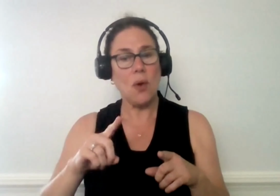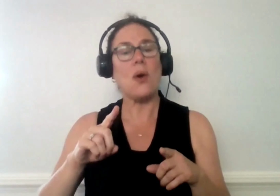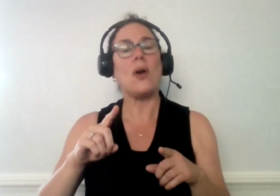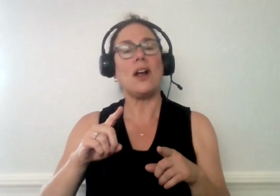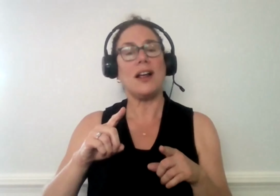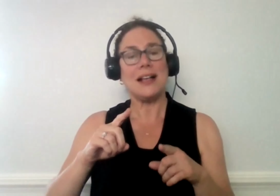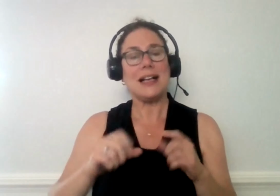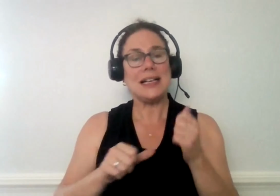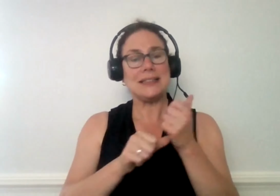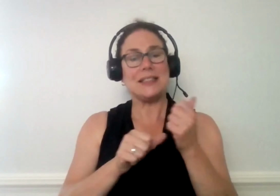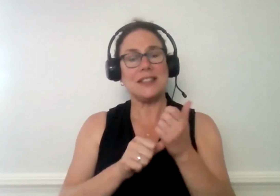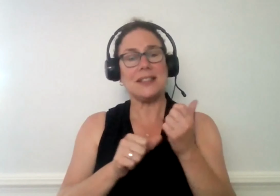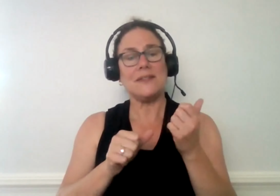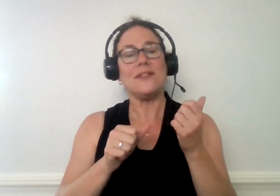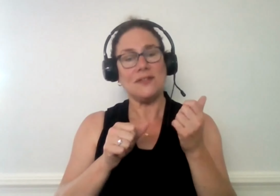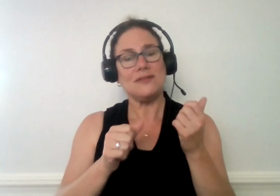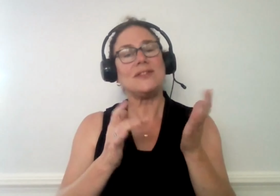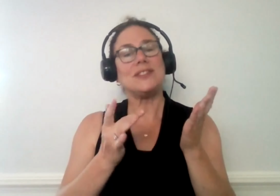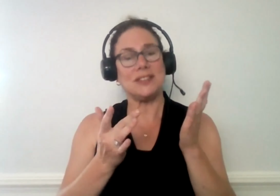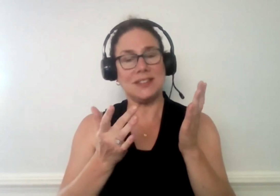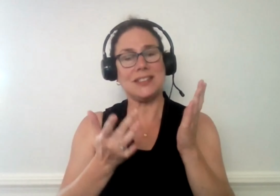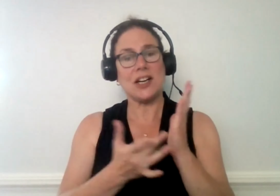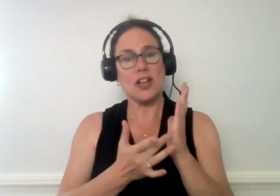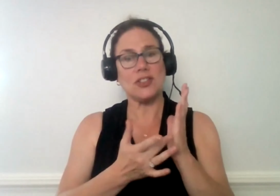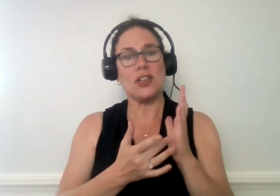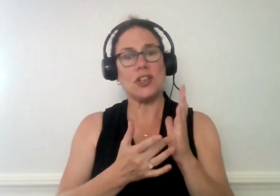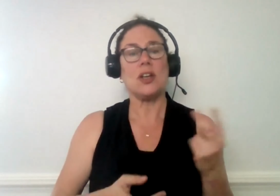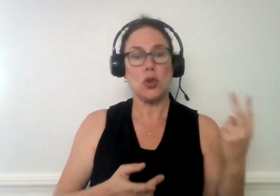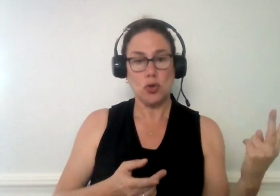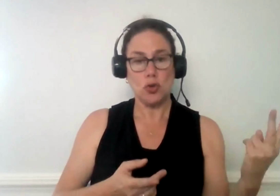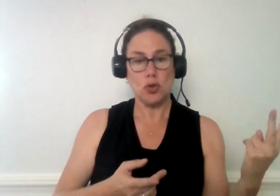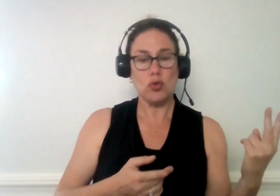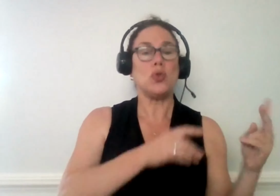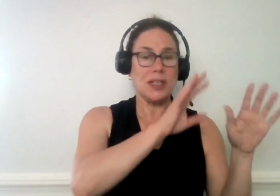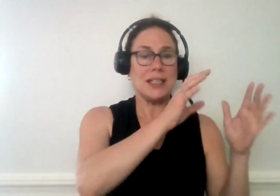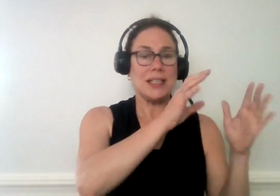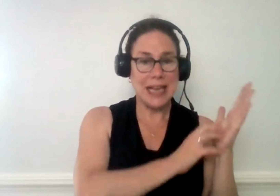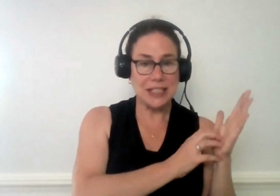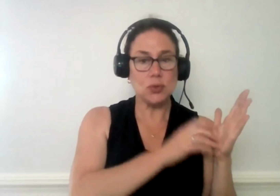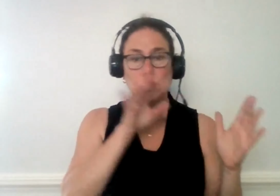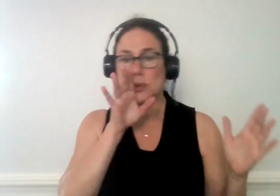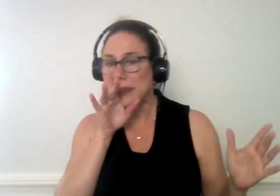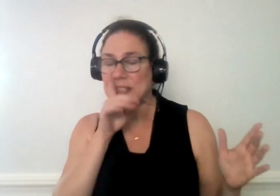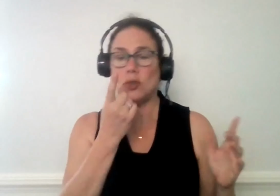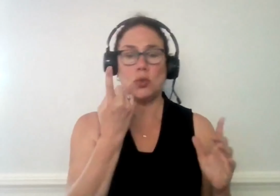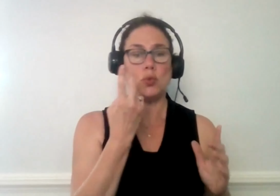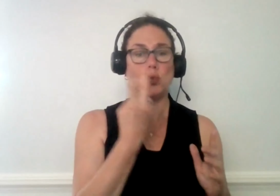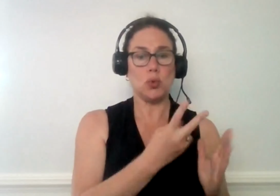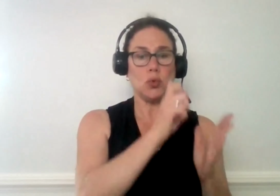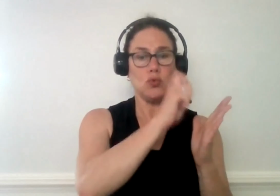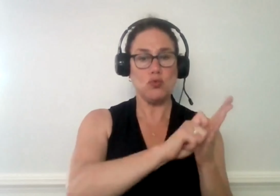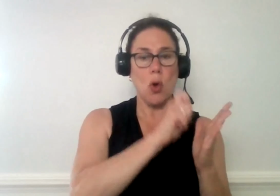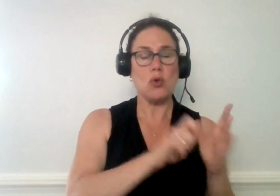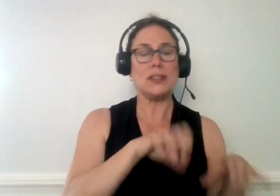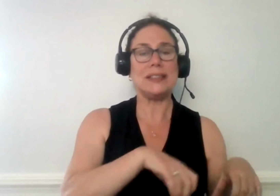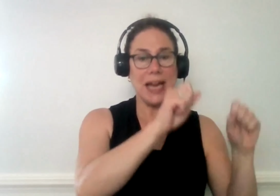Joshua Hori: Yep, two text-to-speech softwares, two note-taking softwares, magnification software,